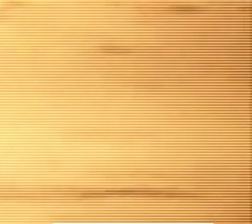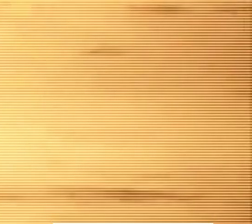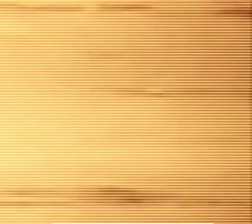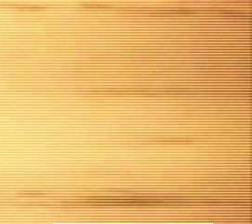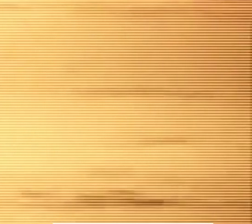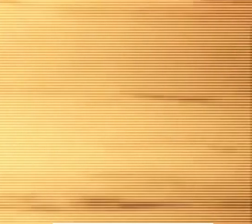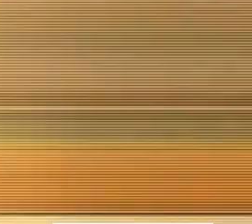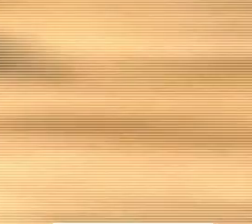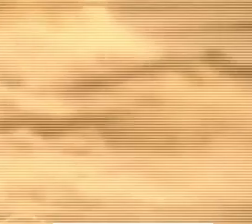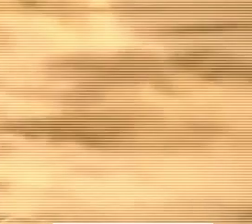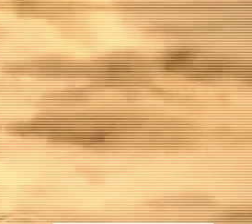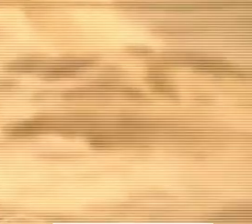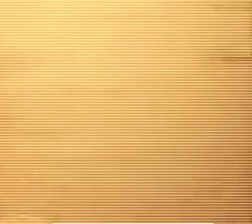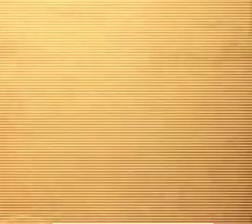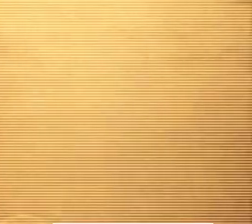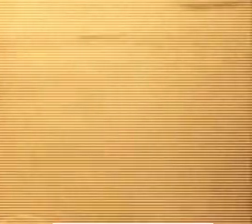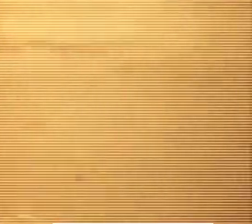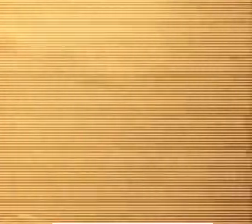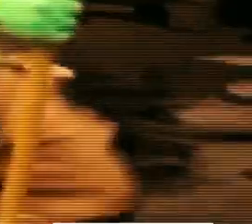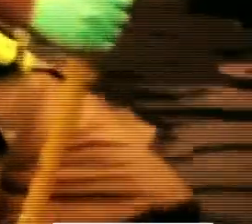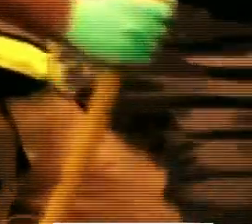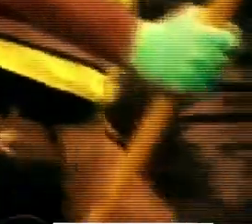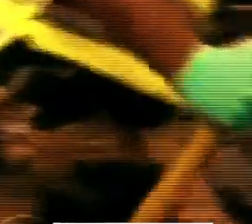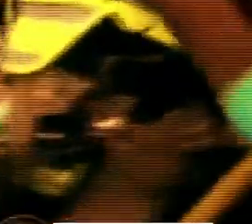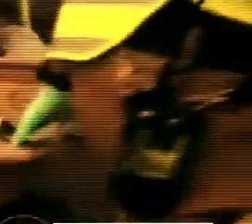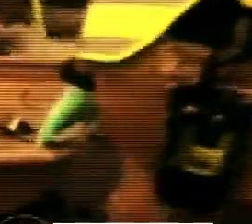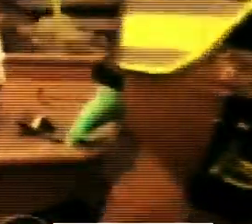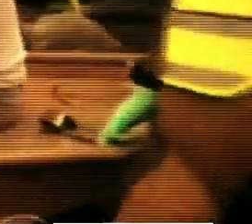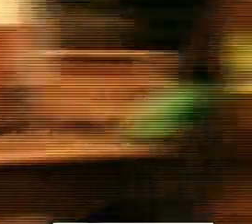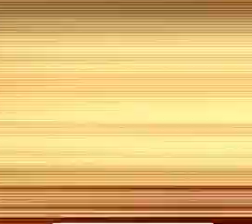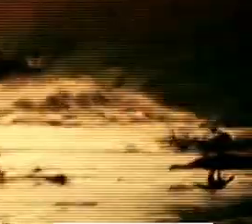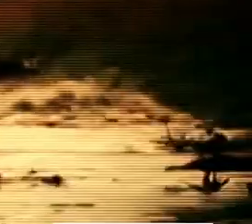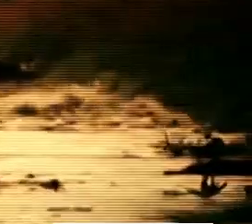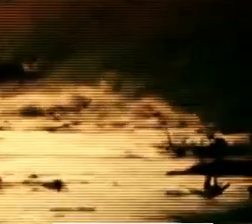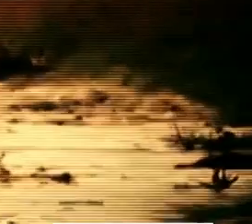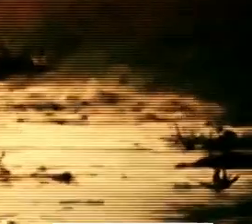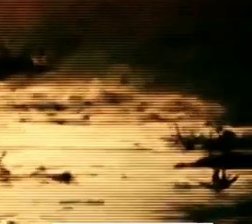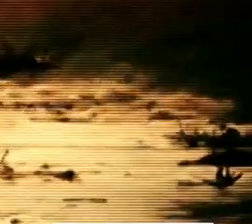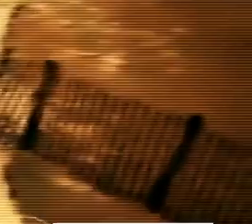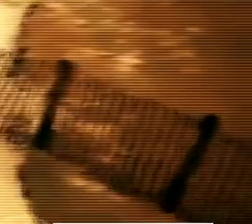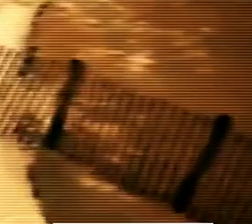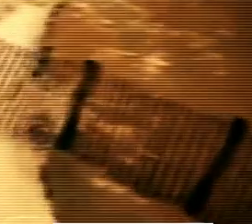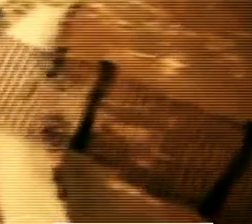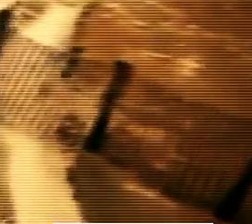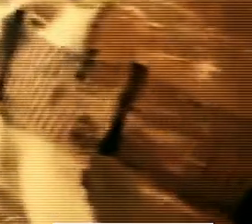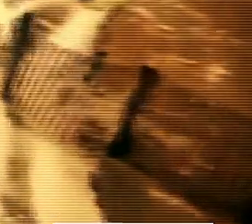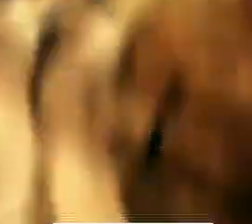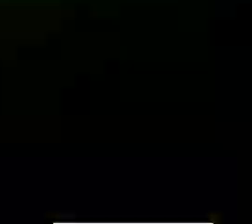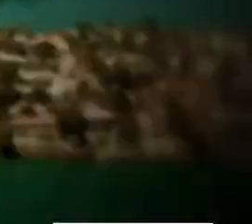ANY SCHOOL DISTRICT THAT WANTS TO PROPOSE THAT, CAN.